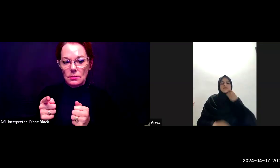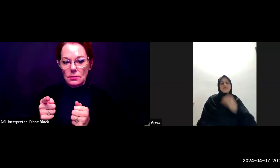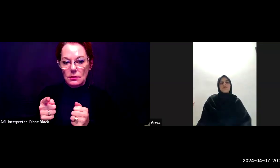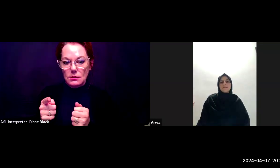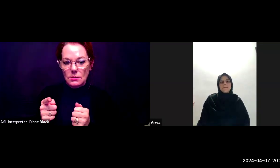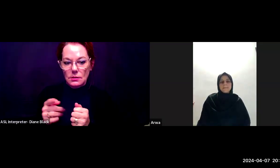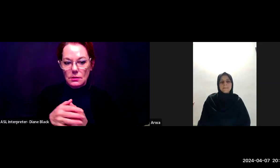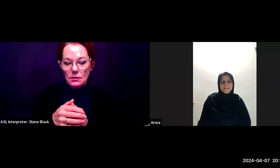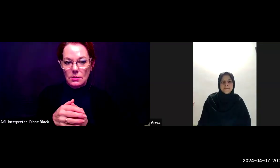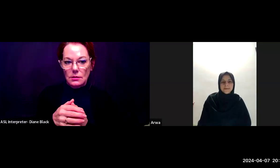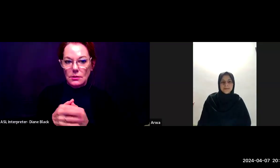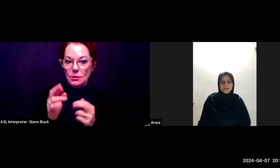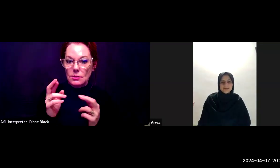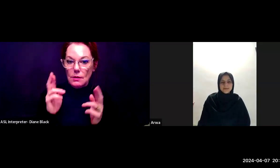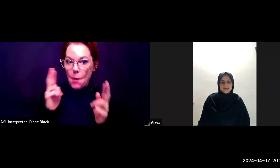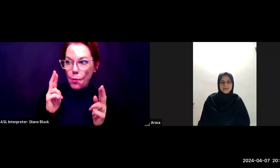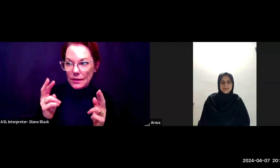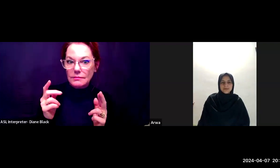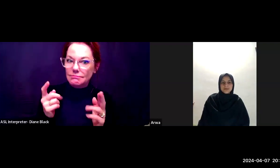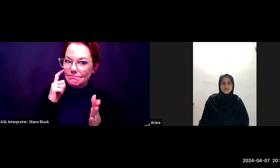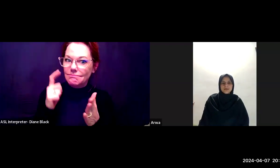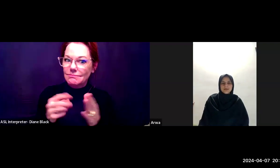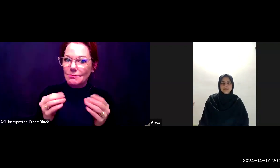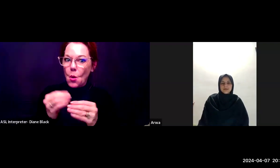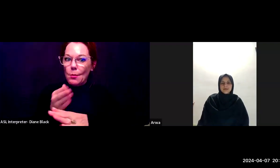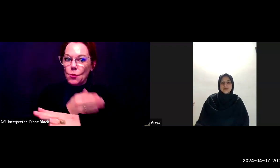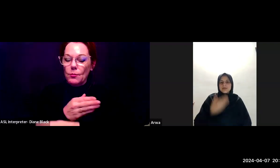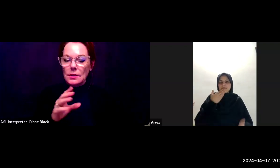there'll be some improvement also some more Improvement. [Dr Kumar speaking] yeah I'll come back to you through